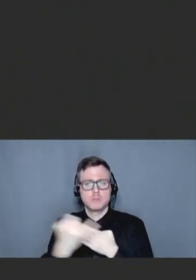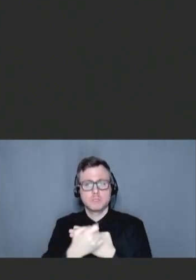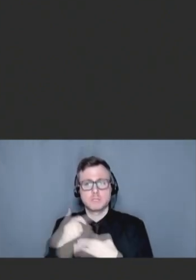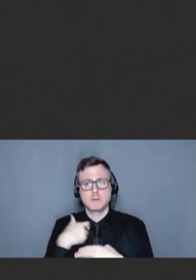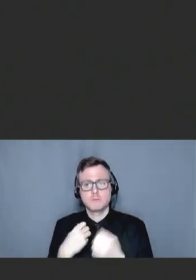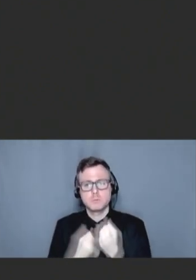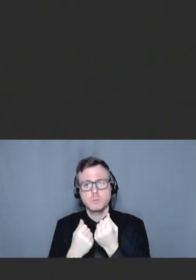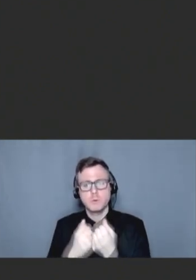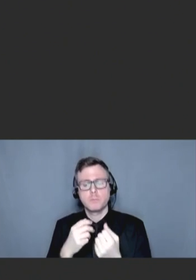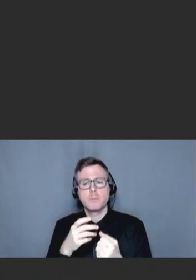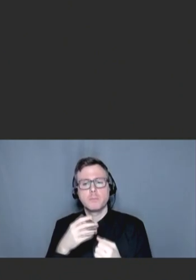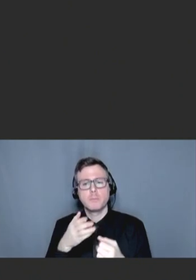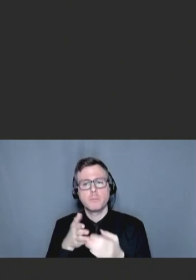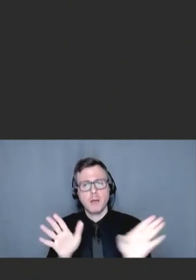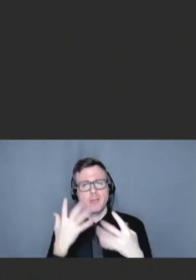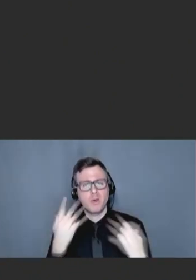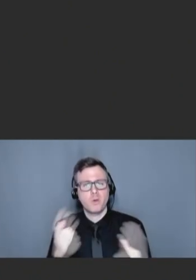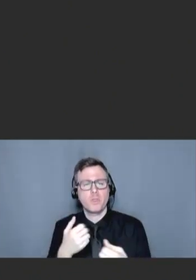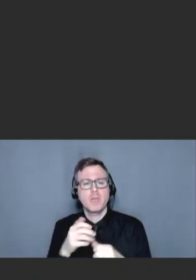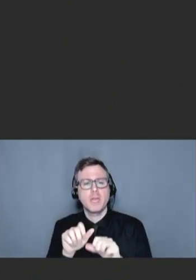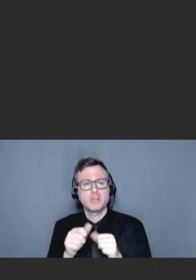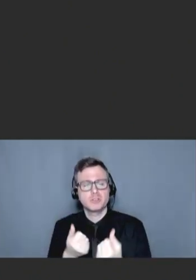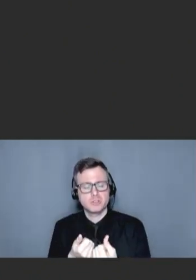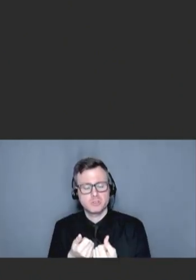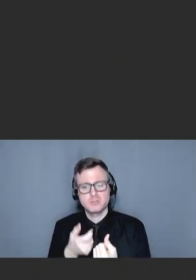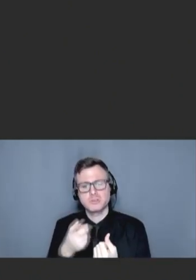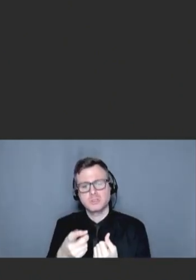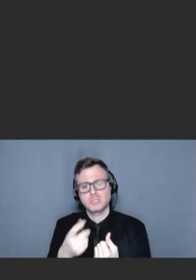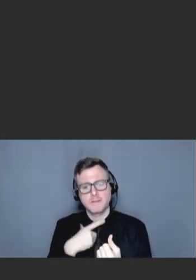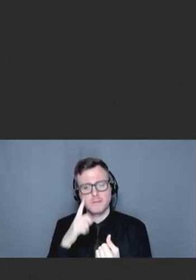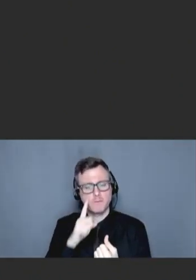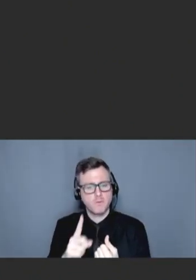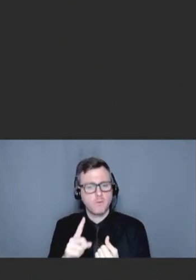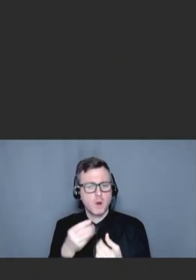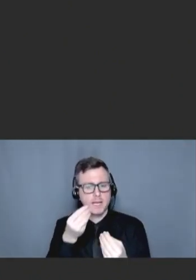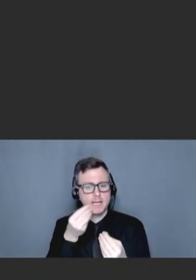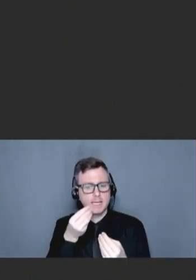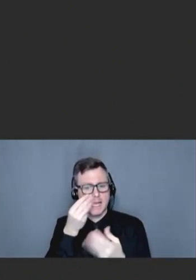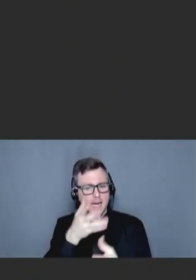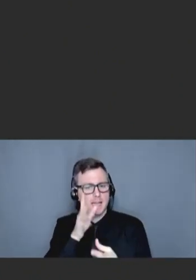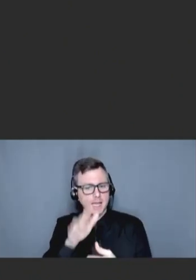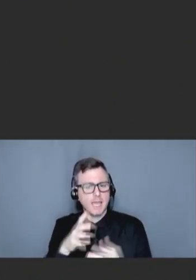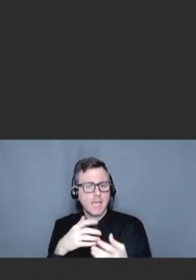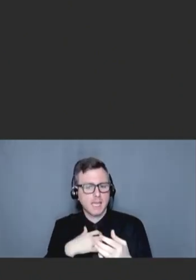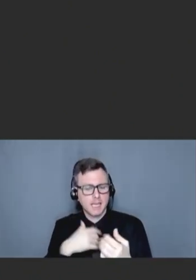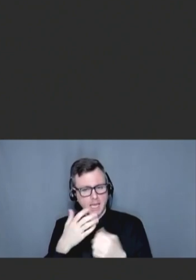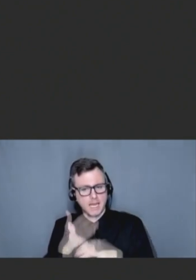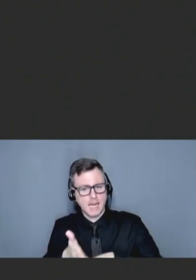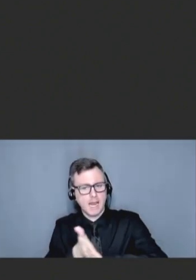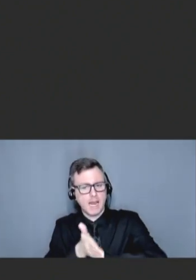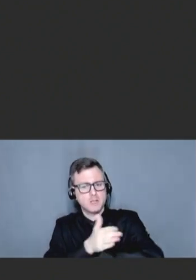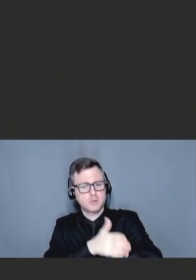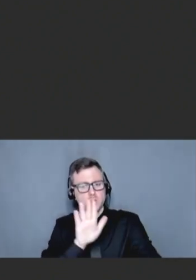agencies with data that can be used to enhance their communication efforts surrounding COVID-19.